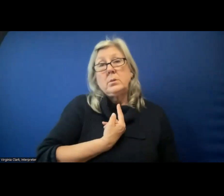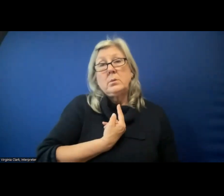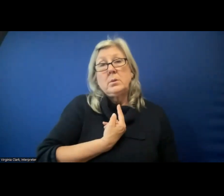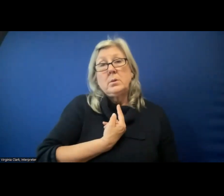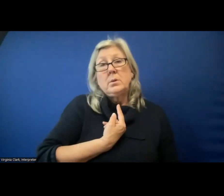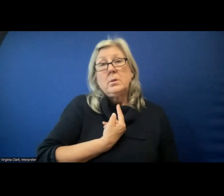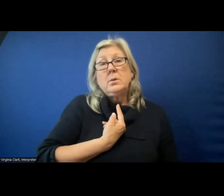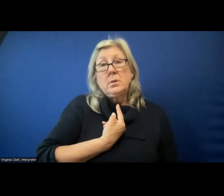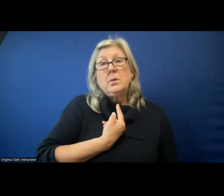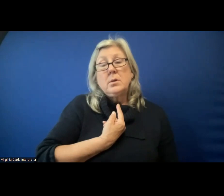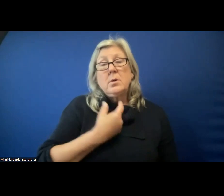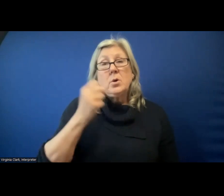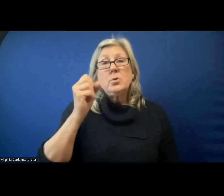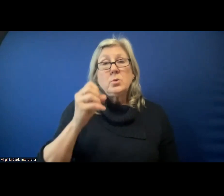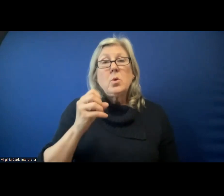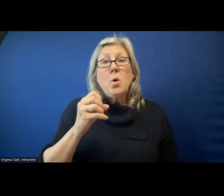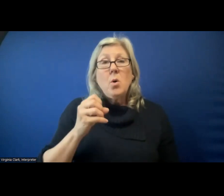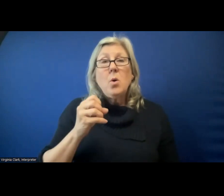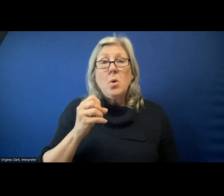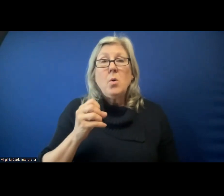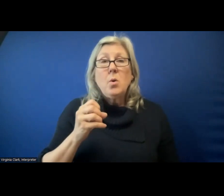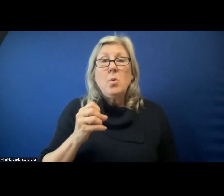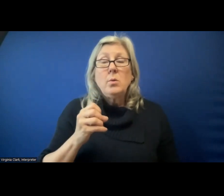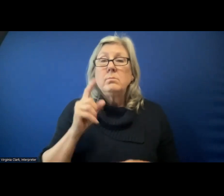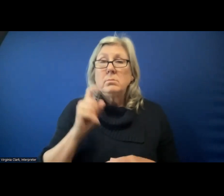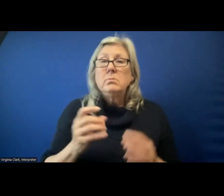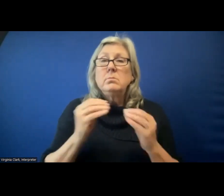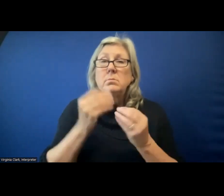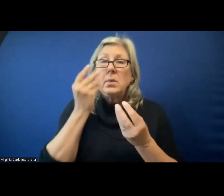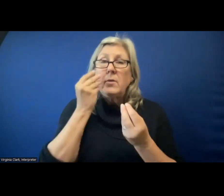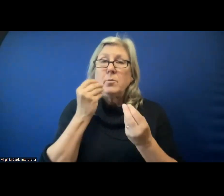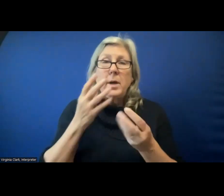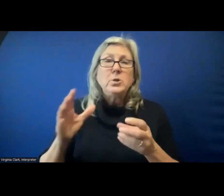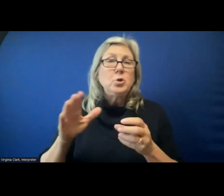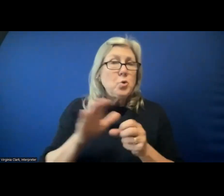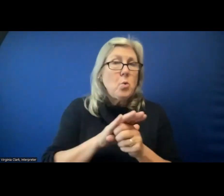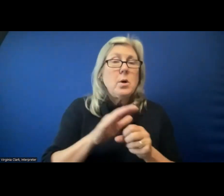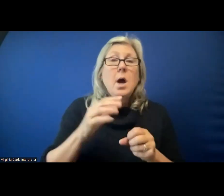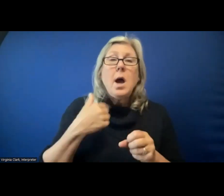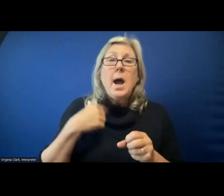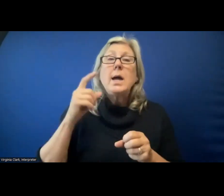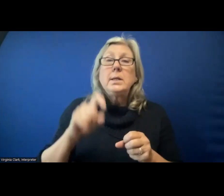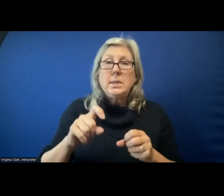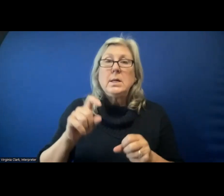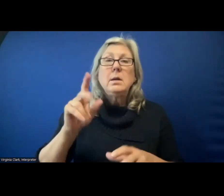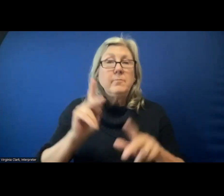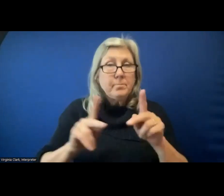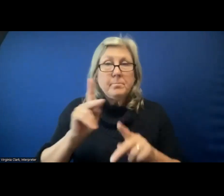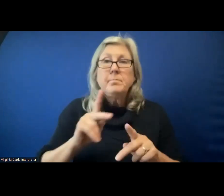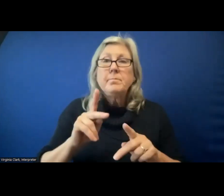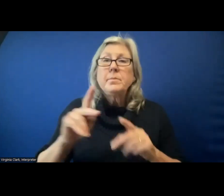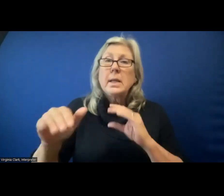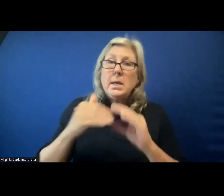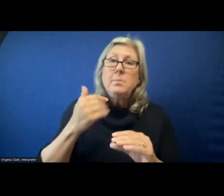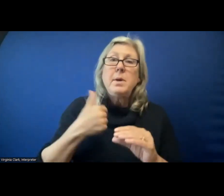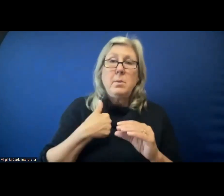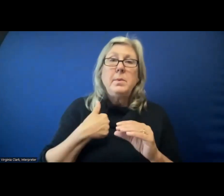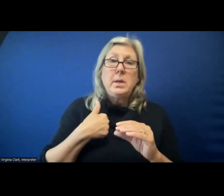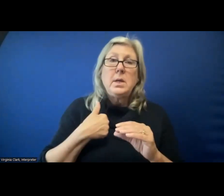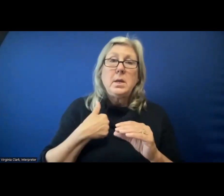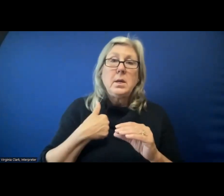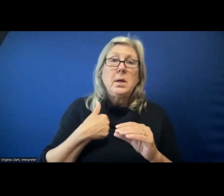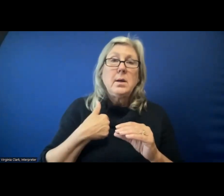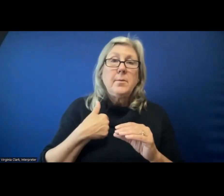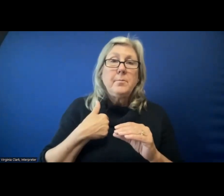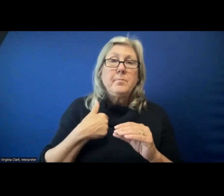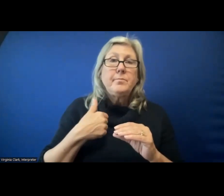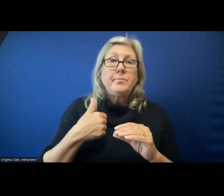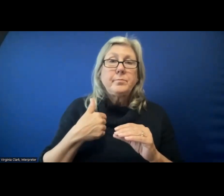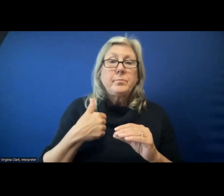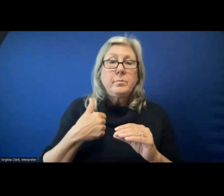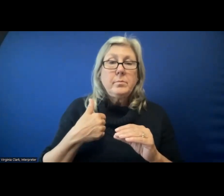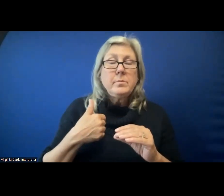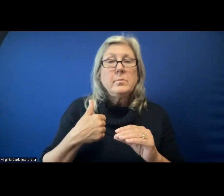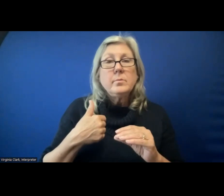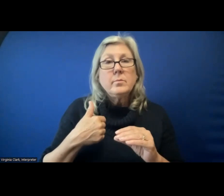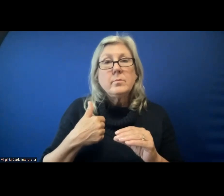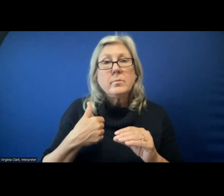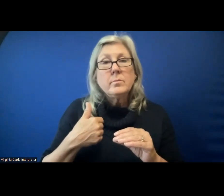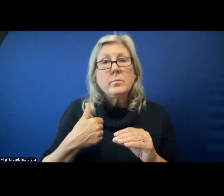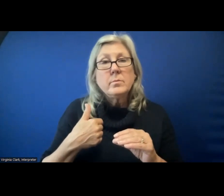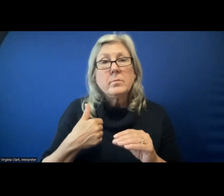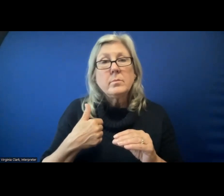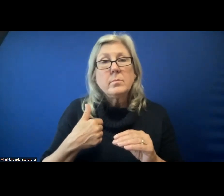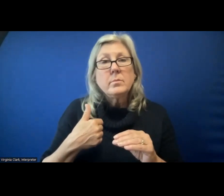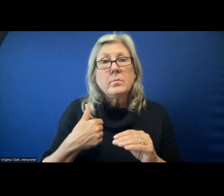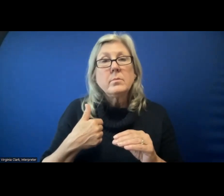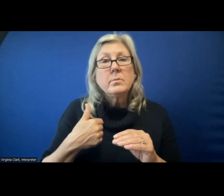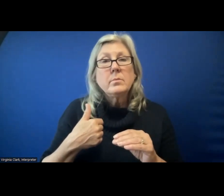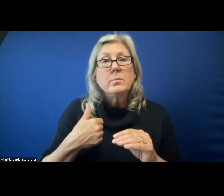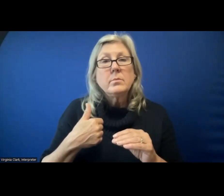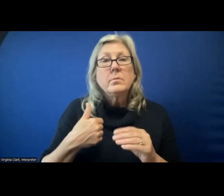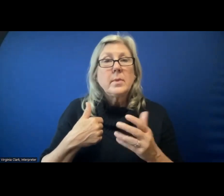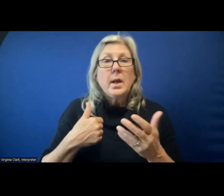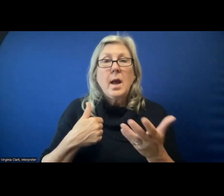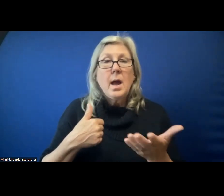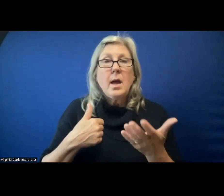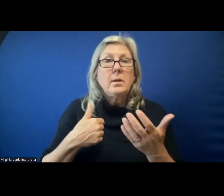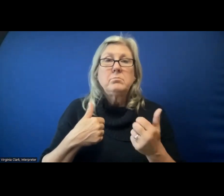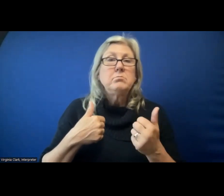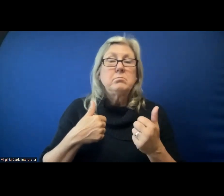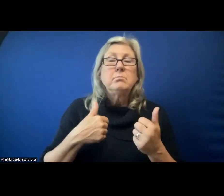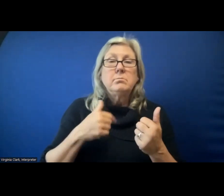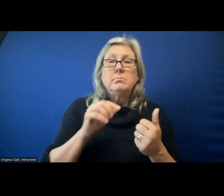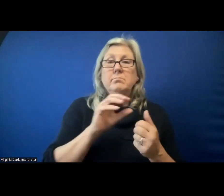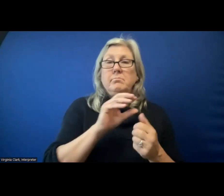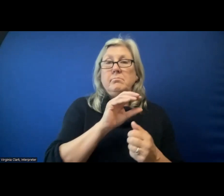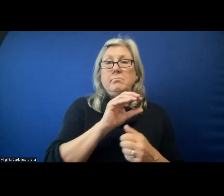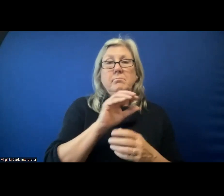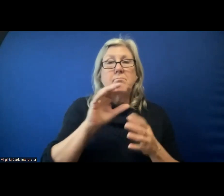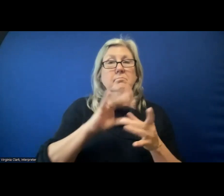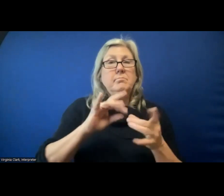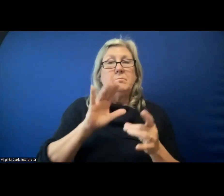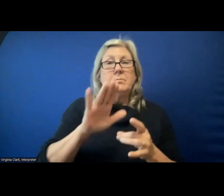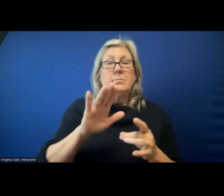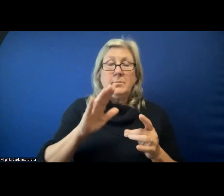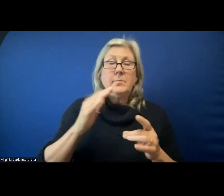So it's physical information, I need folks to email me. I'm at Sharon76@Gmail.com, I